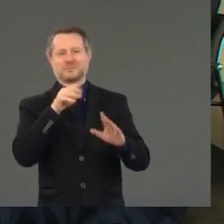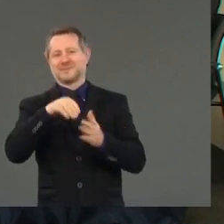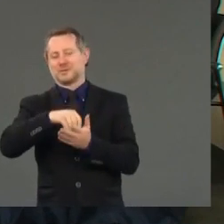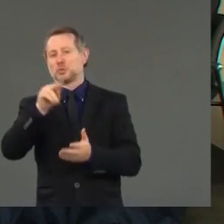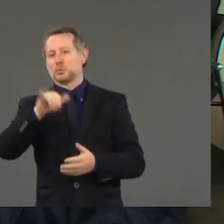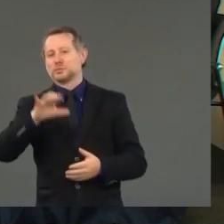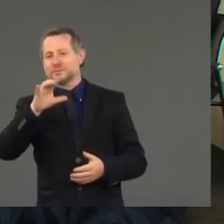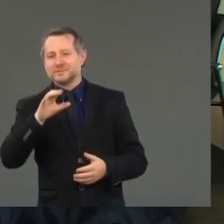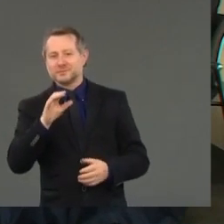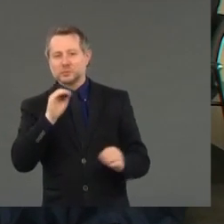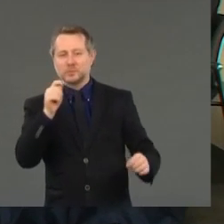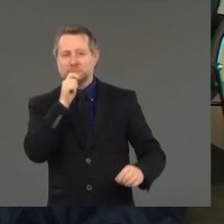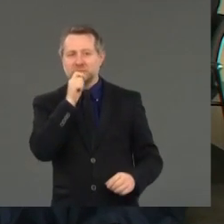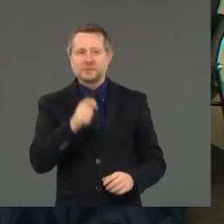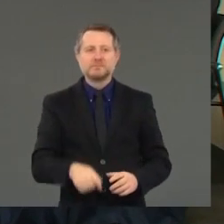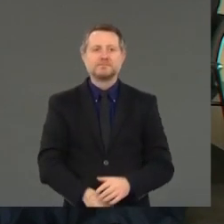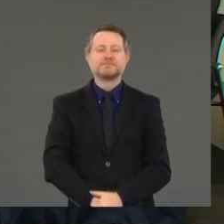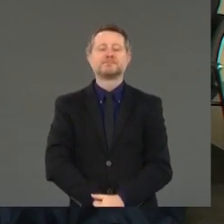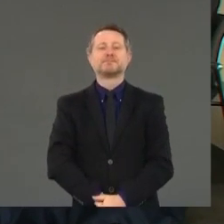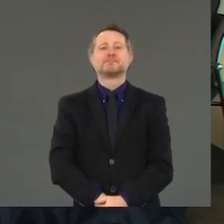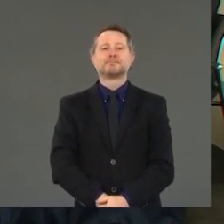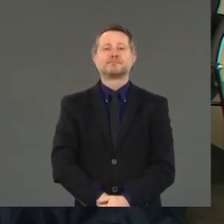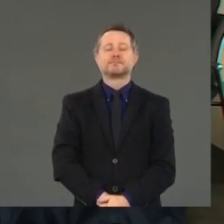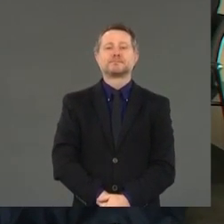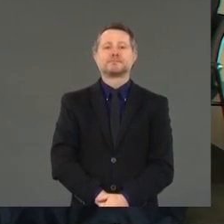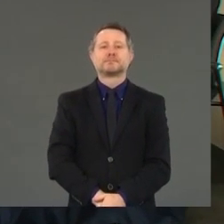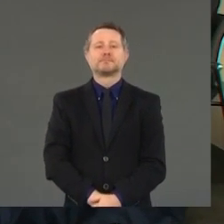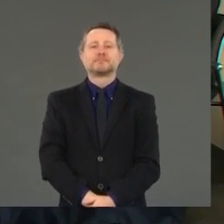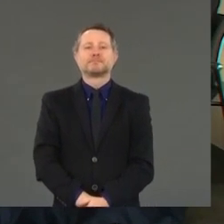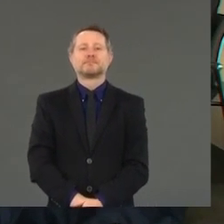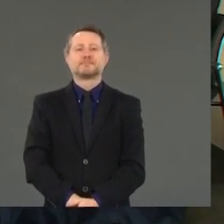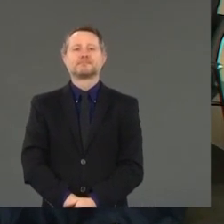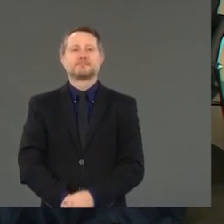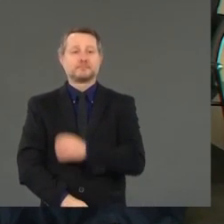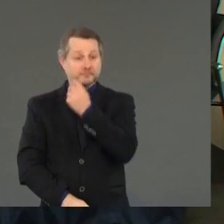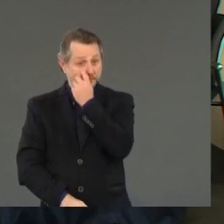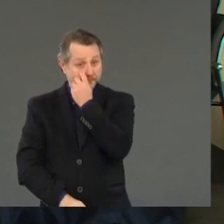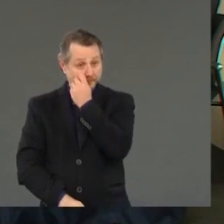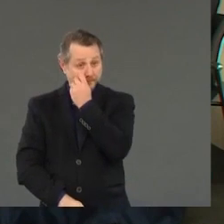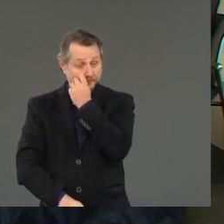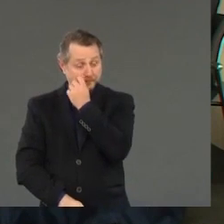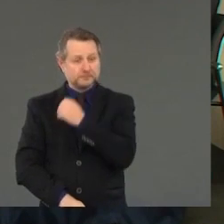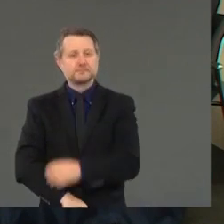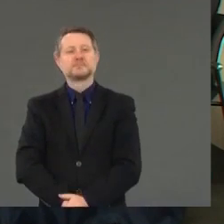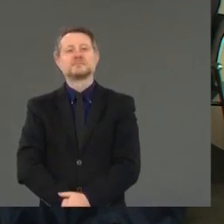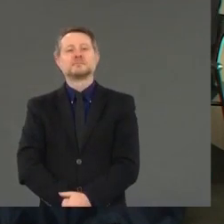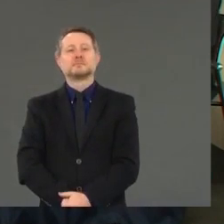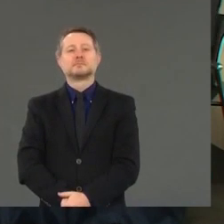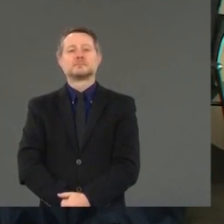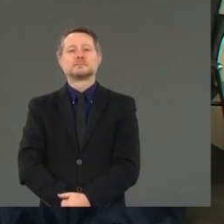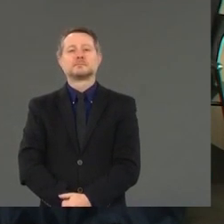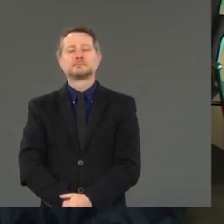I HAVE -- AND FOR YOURS. REGARDING THE CASES OF CHILDREN